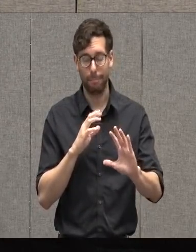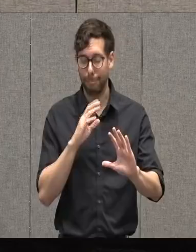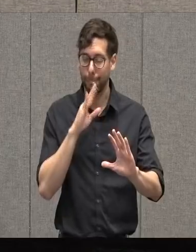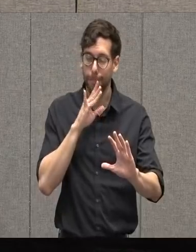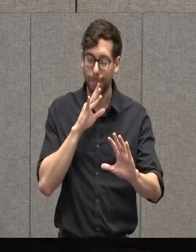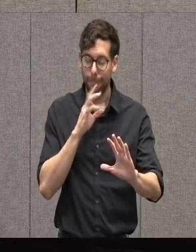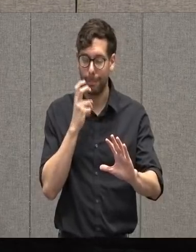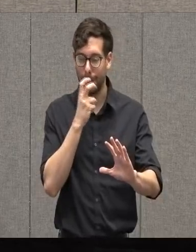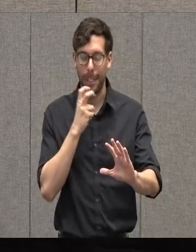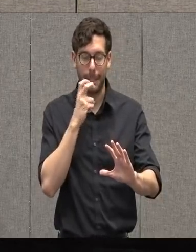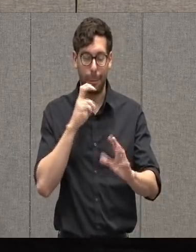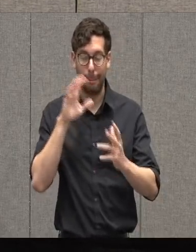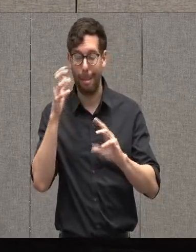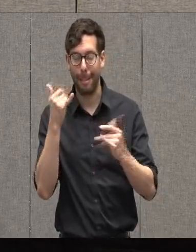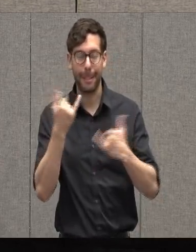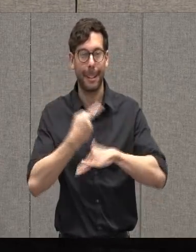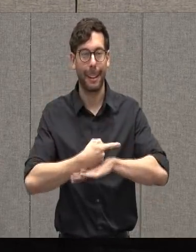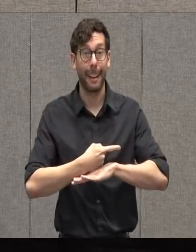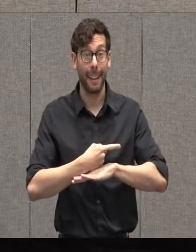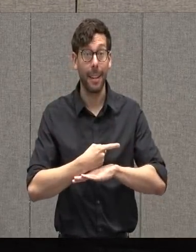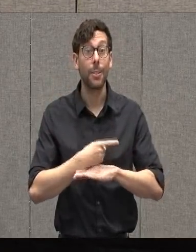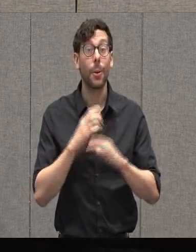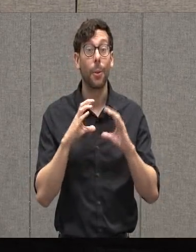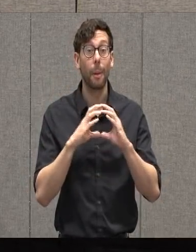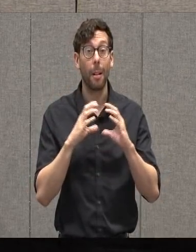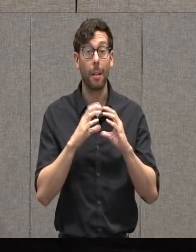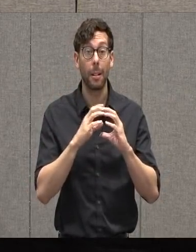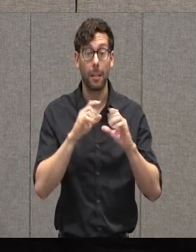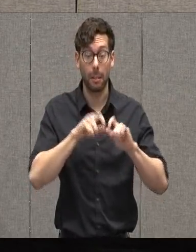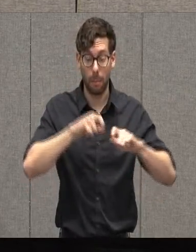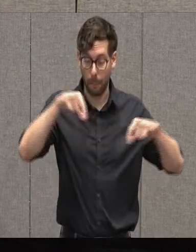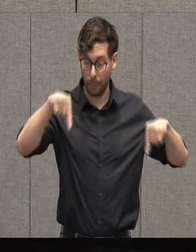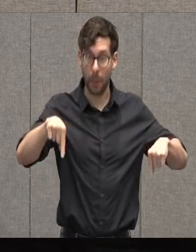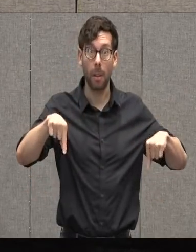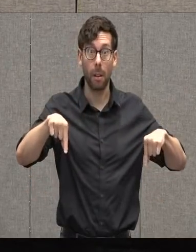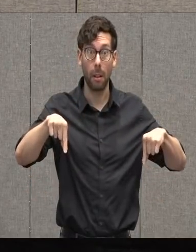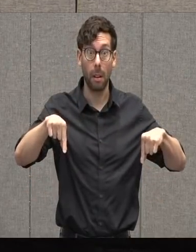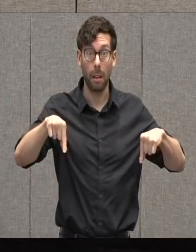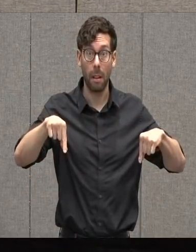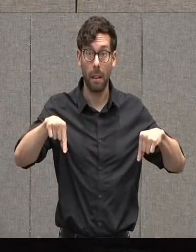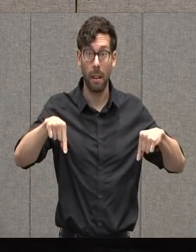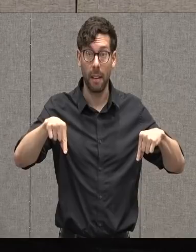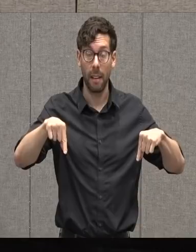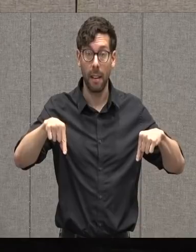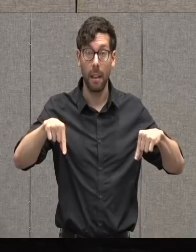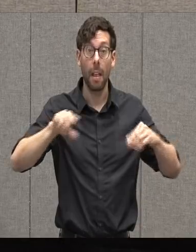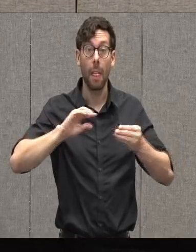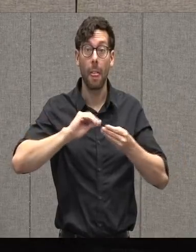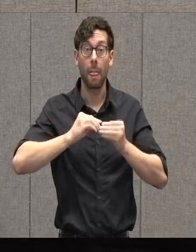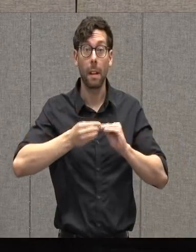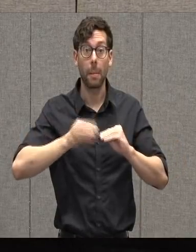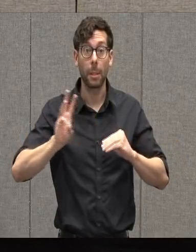went in different sections. Now, the number six plus 11.